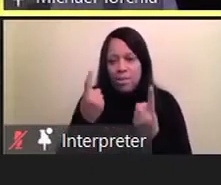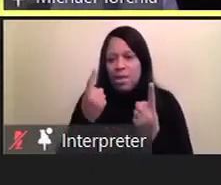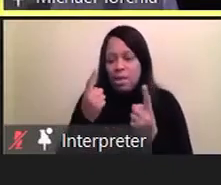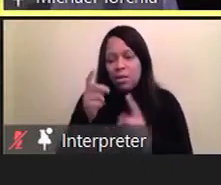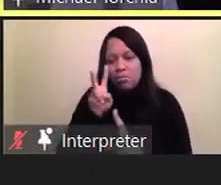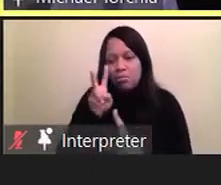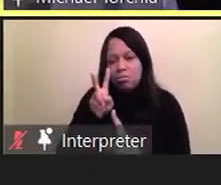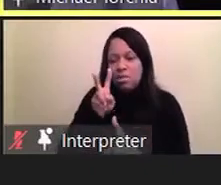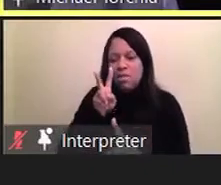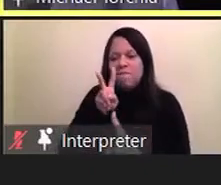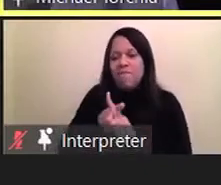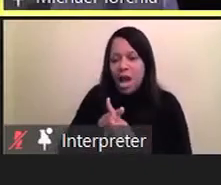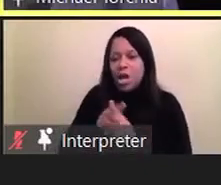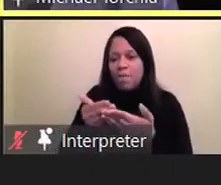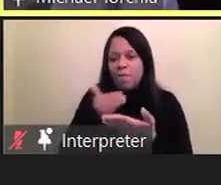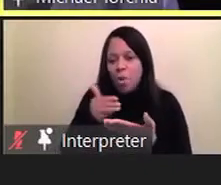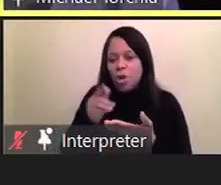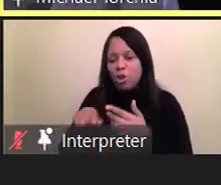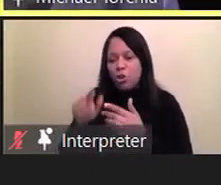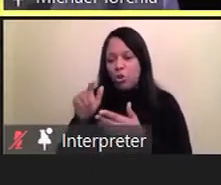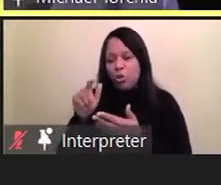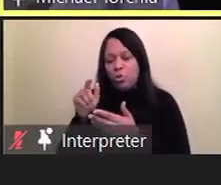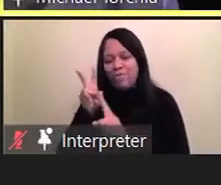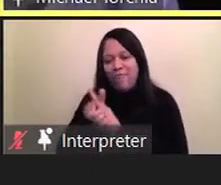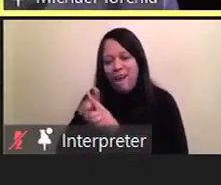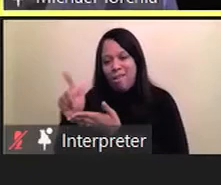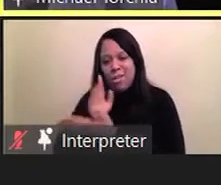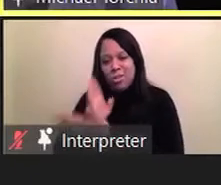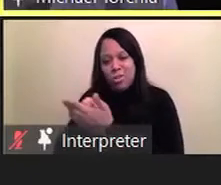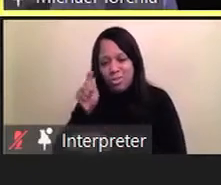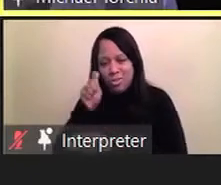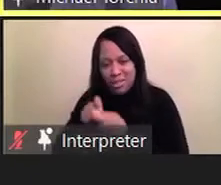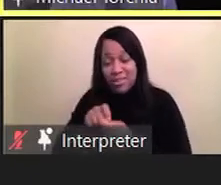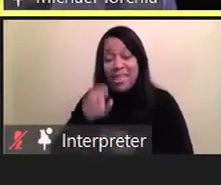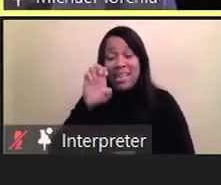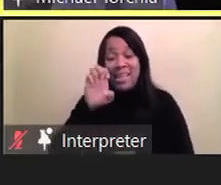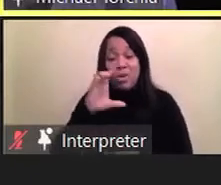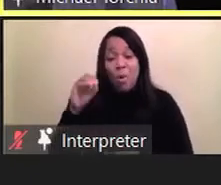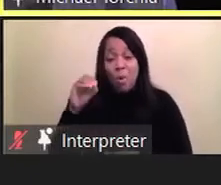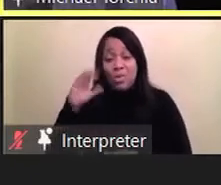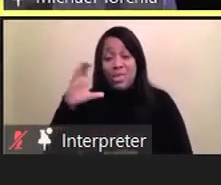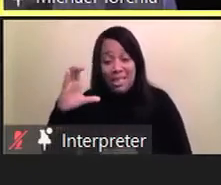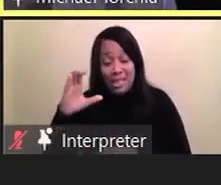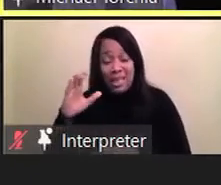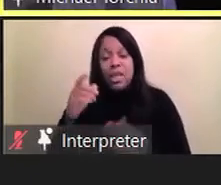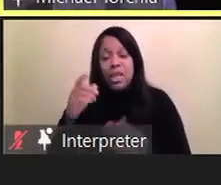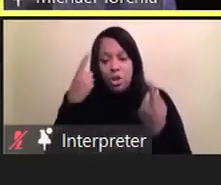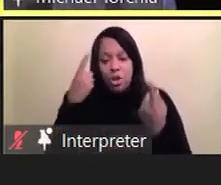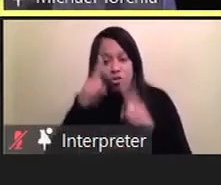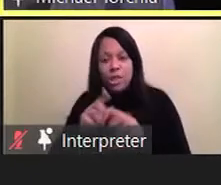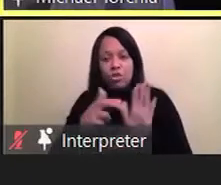before you can file a lawsuit. The EEOC then agreed to represent them at Texas federal court. And there was a settlement.